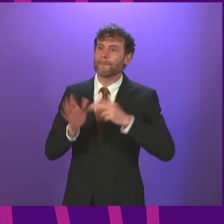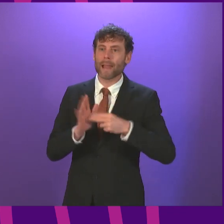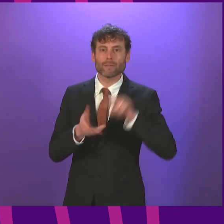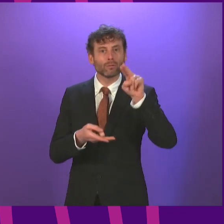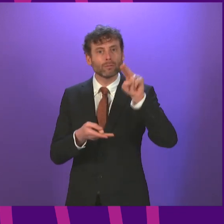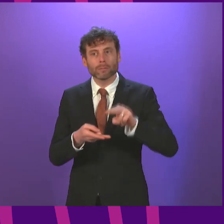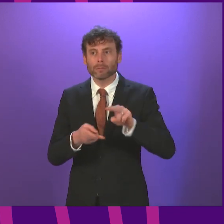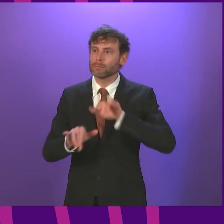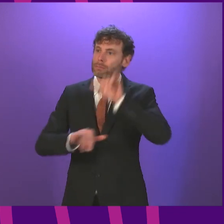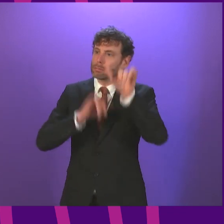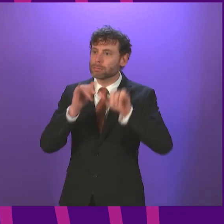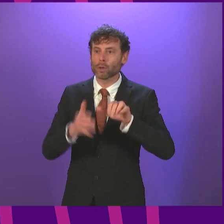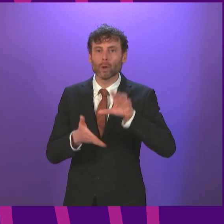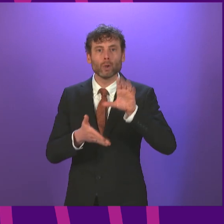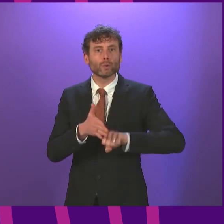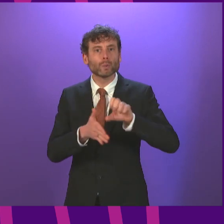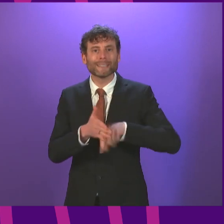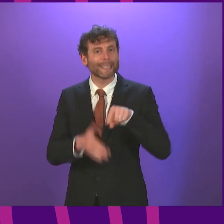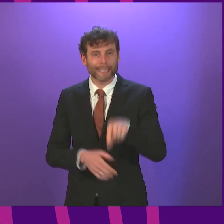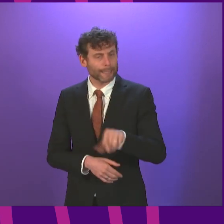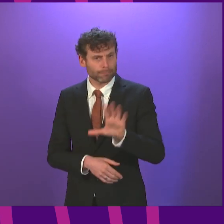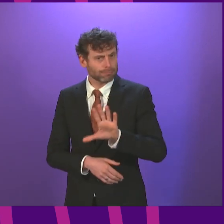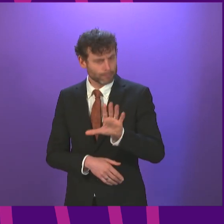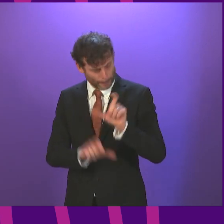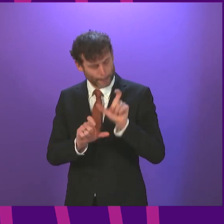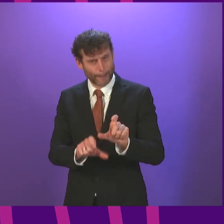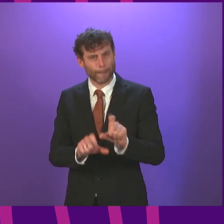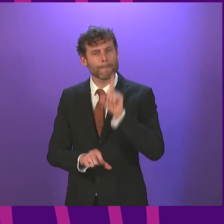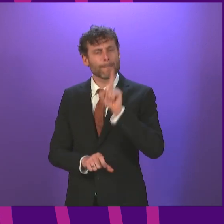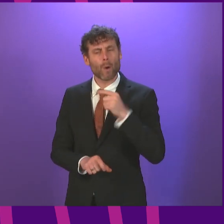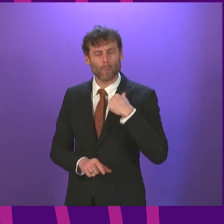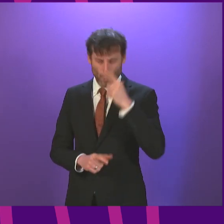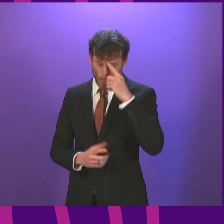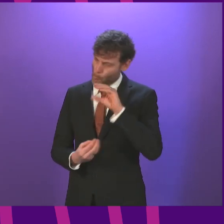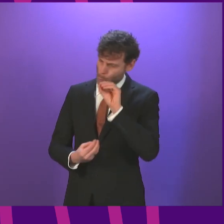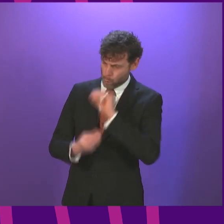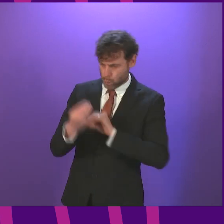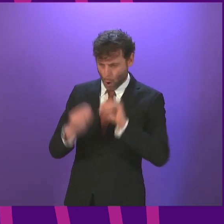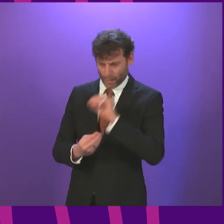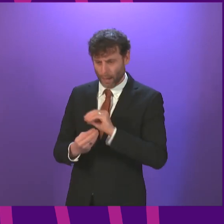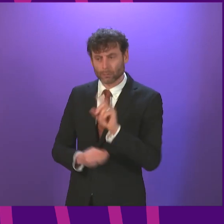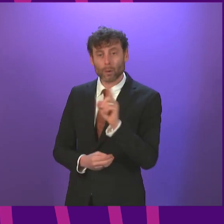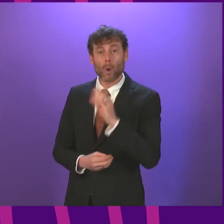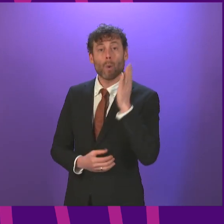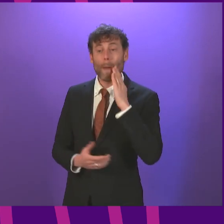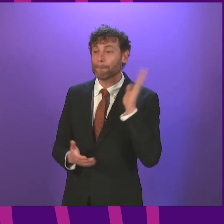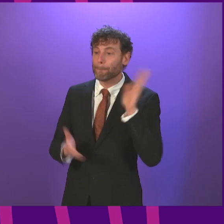now, we are focused on trying to work out the best way to recover our economy from the